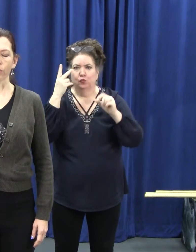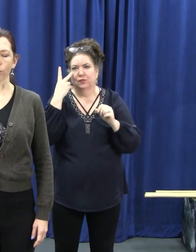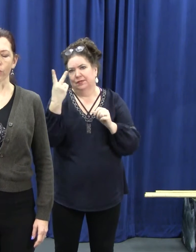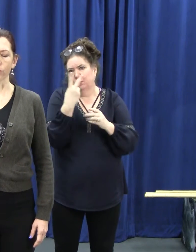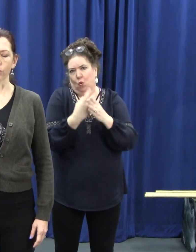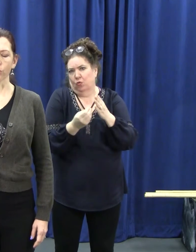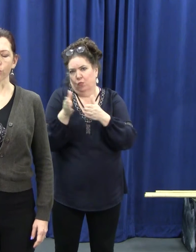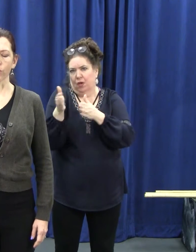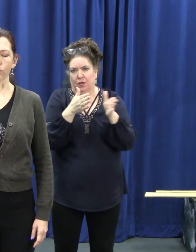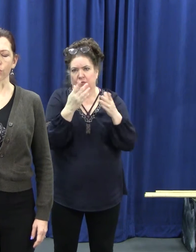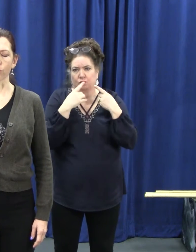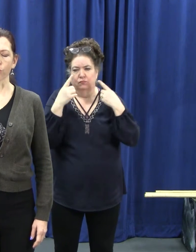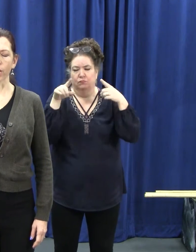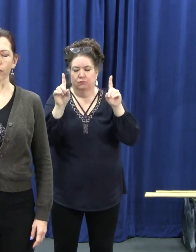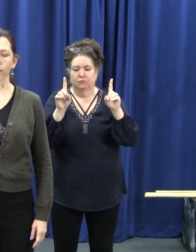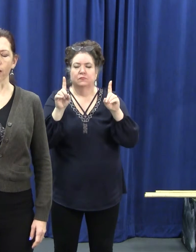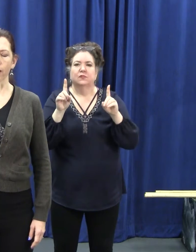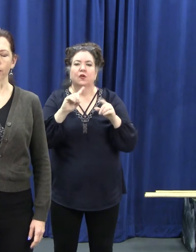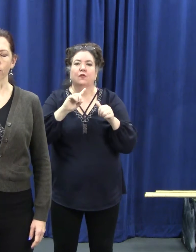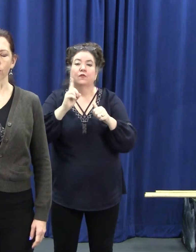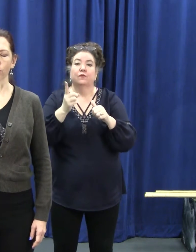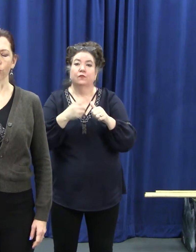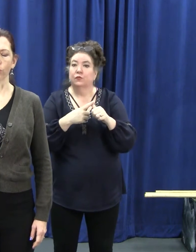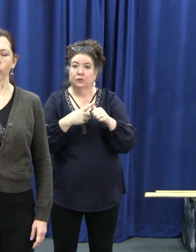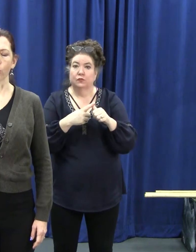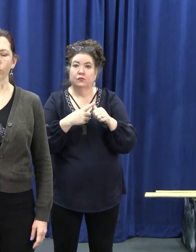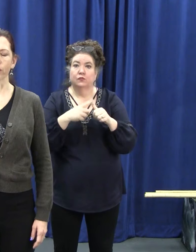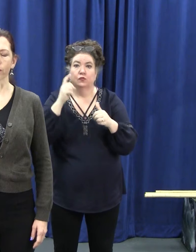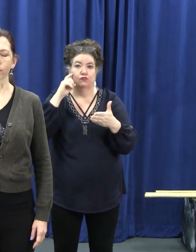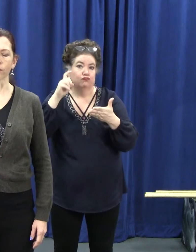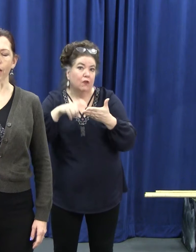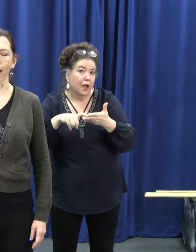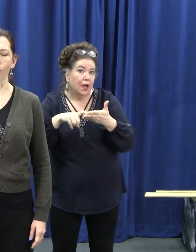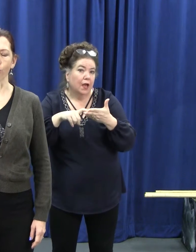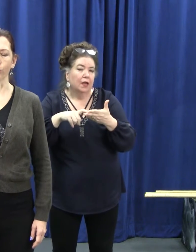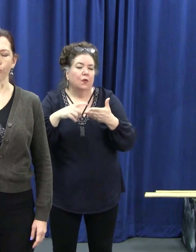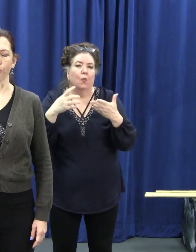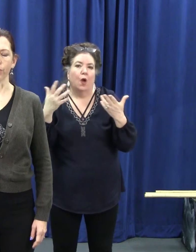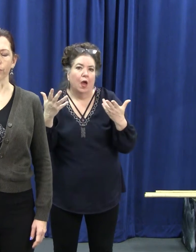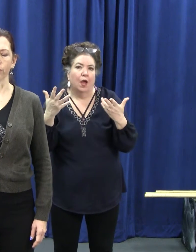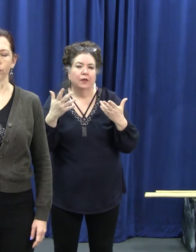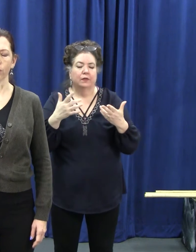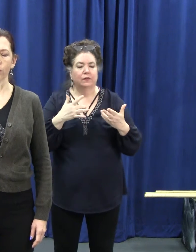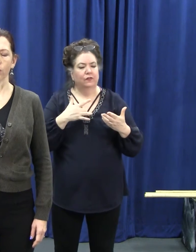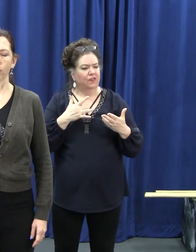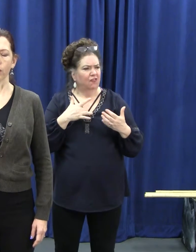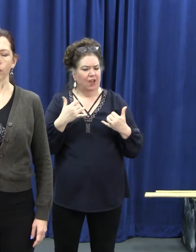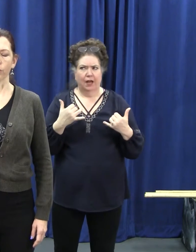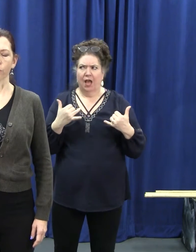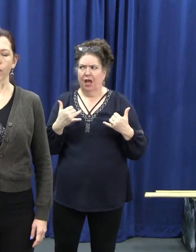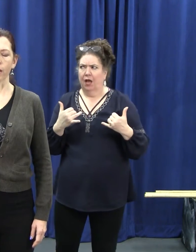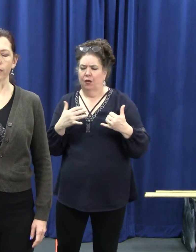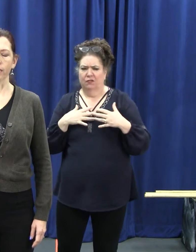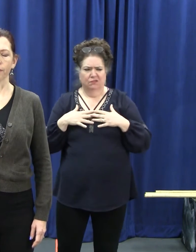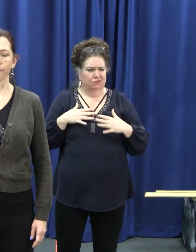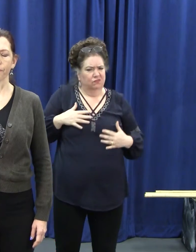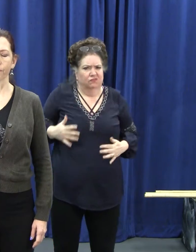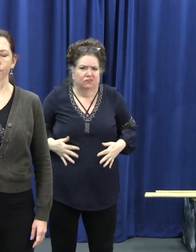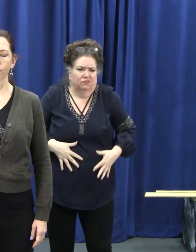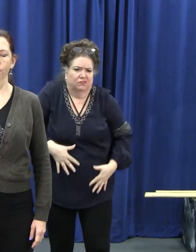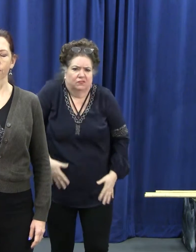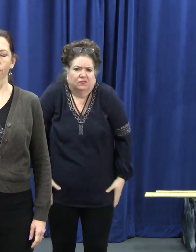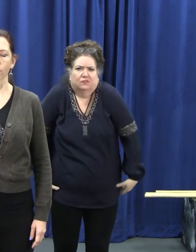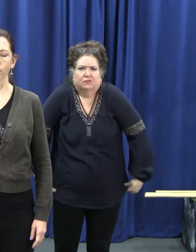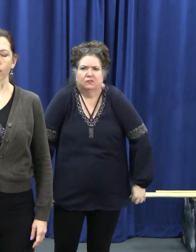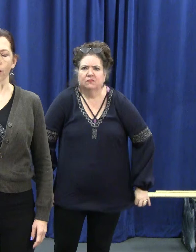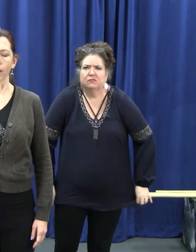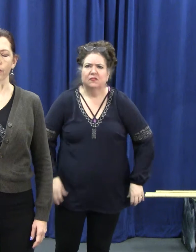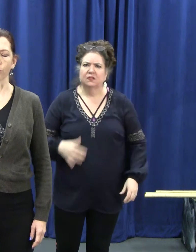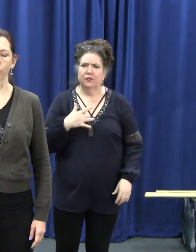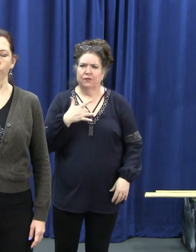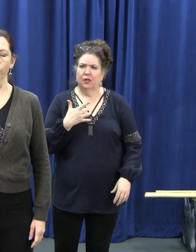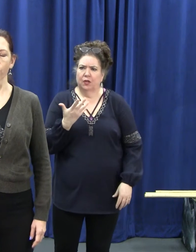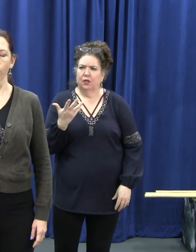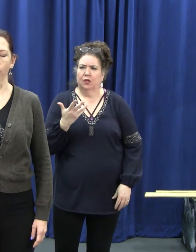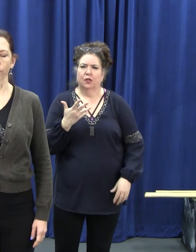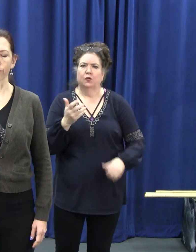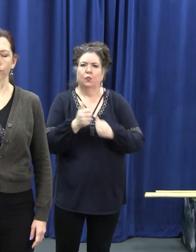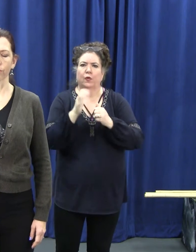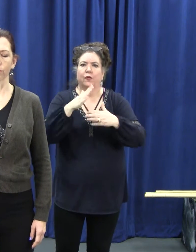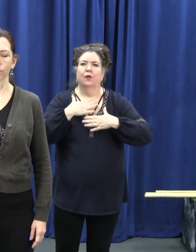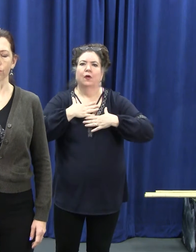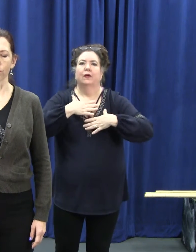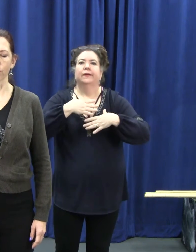you're going to do is just recognize or notice how you feel in your body and with your breath.